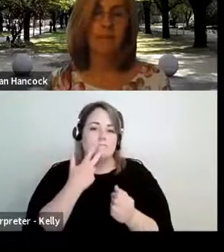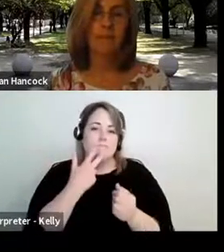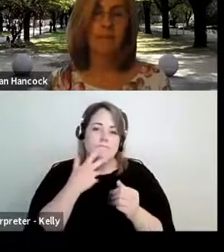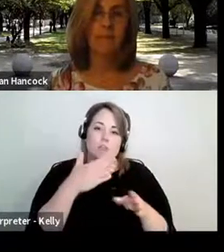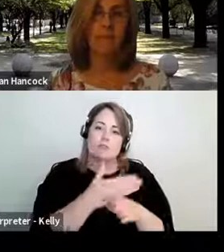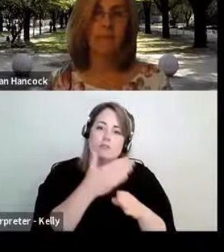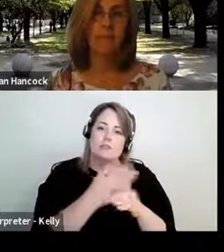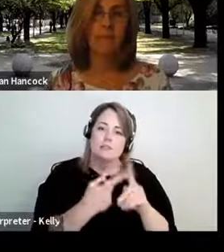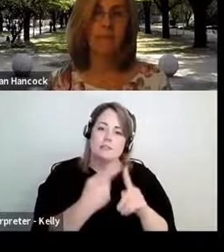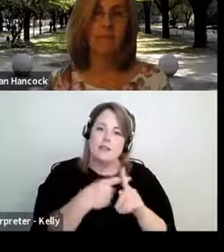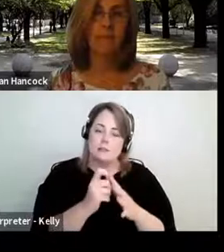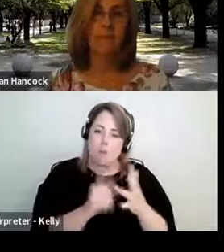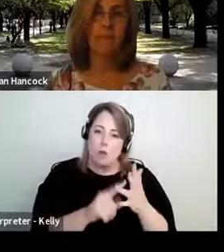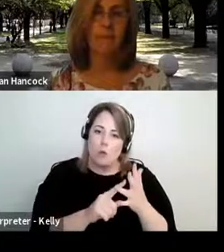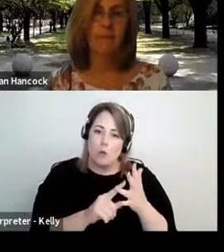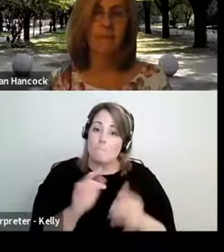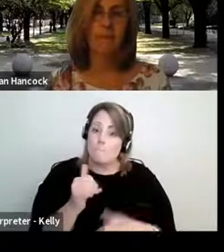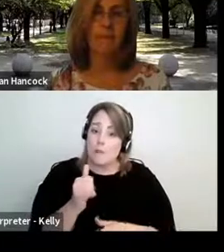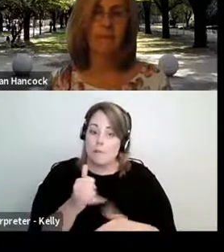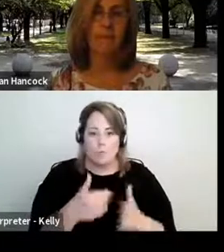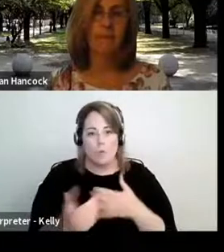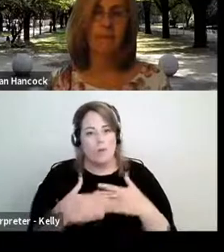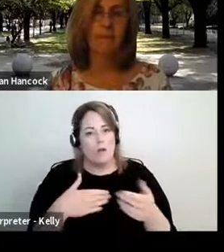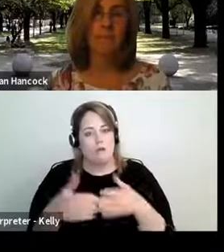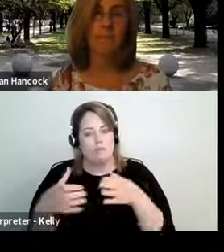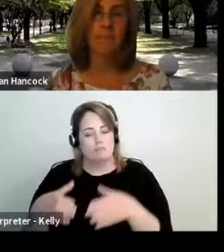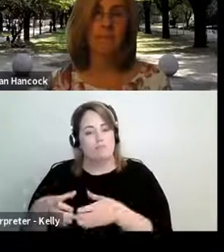then we might organise a group to be going to the careers expo